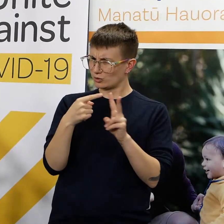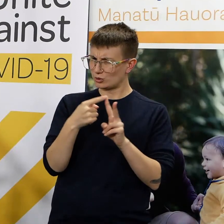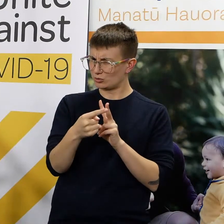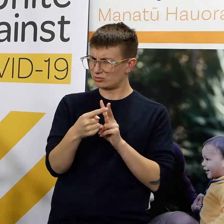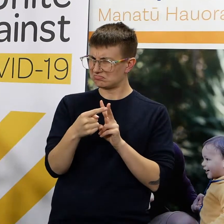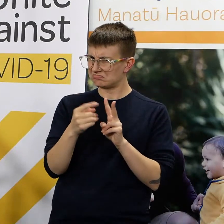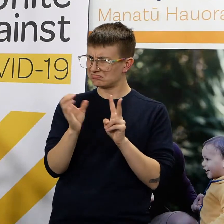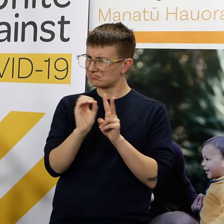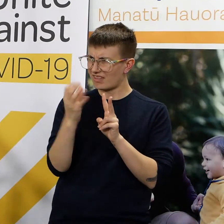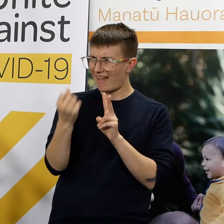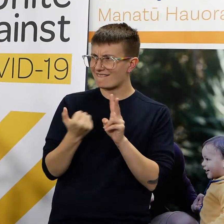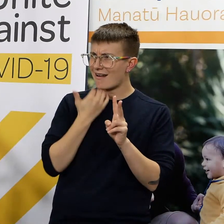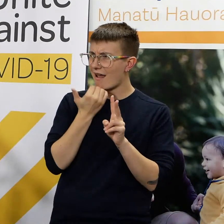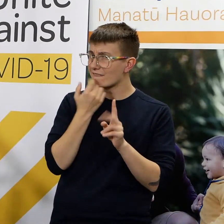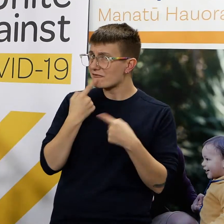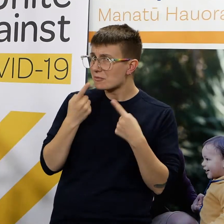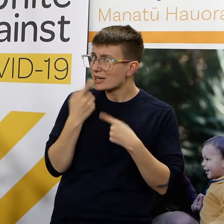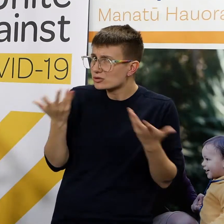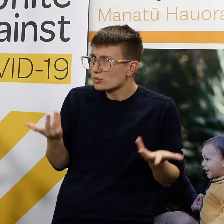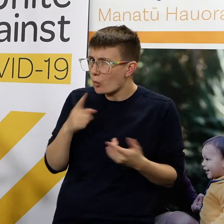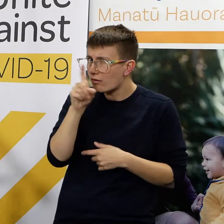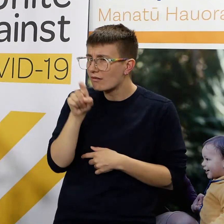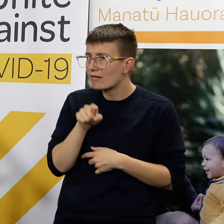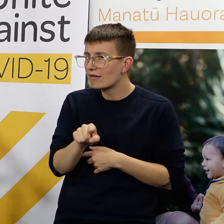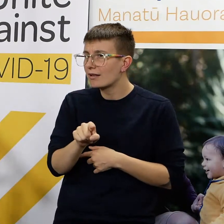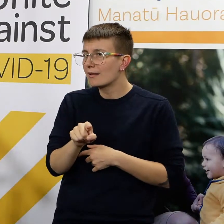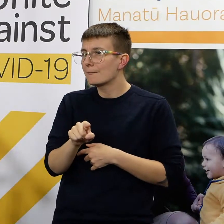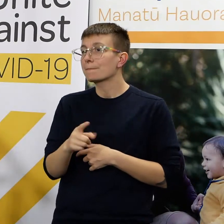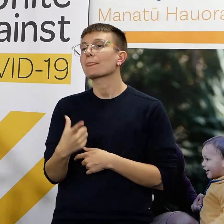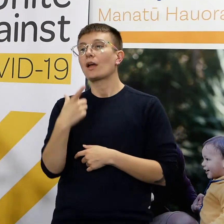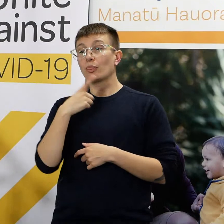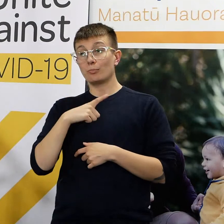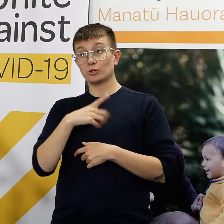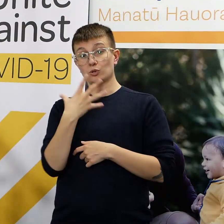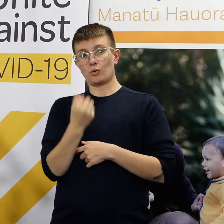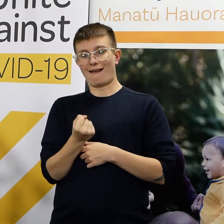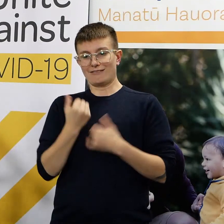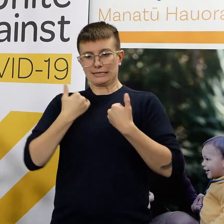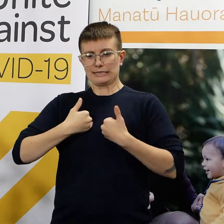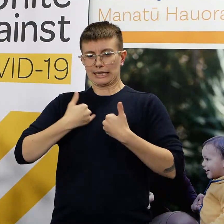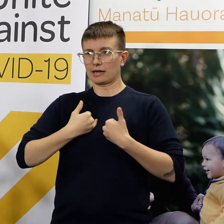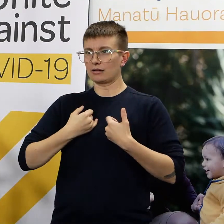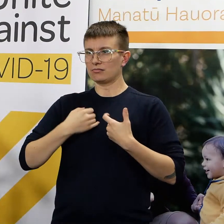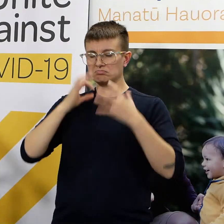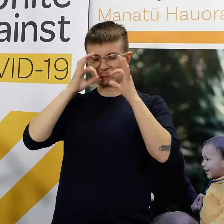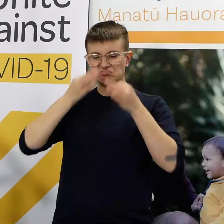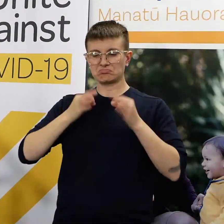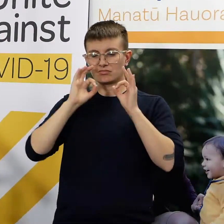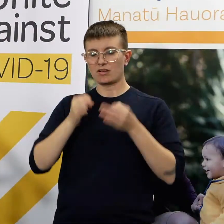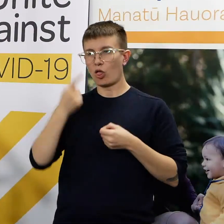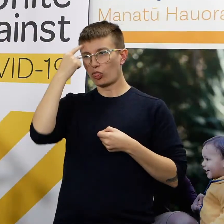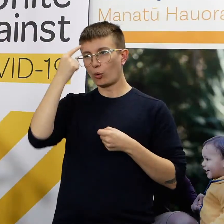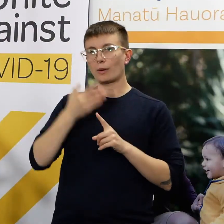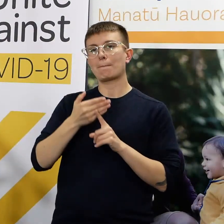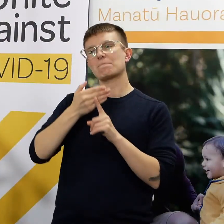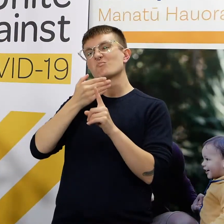The person who did have some symptoms put them down to a pre-existing condition. They were non-specific, and so that